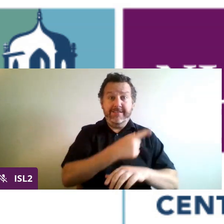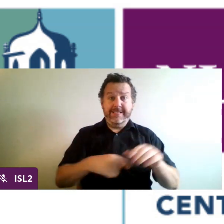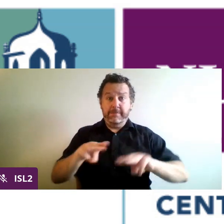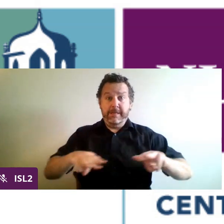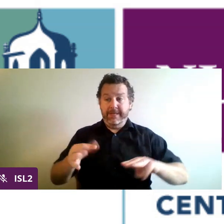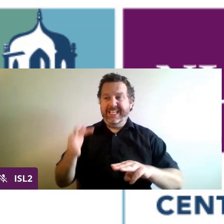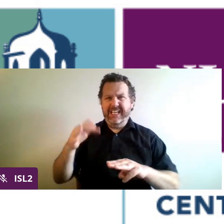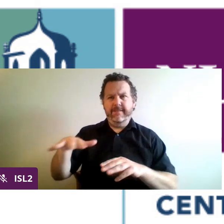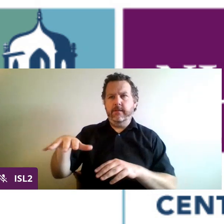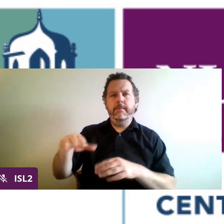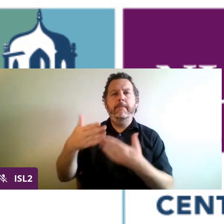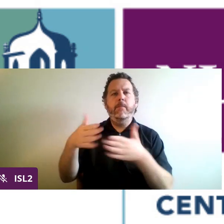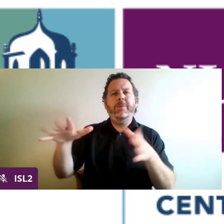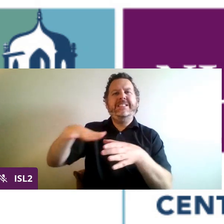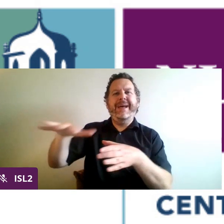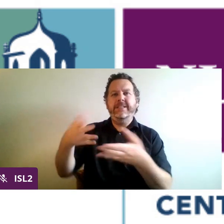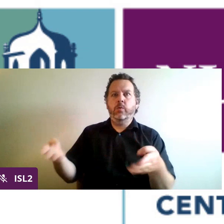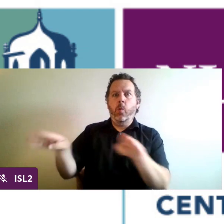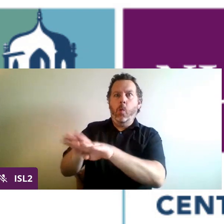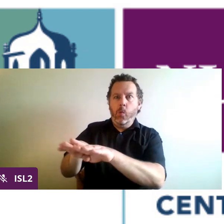for business as usual.